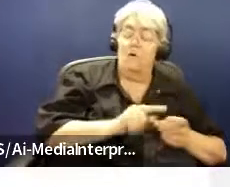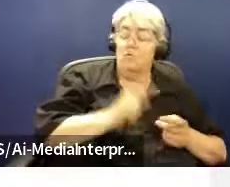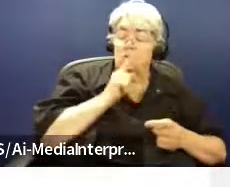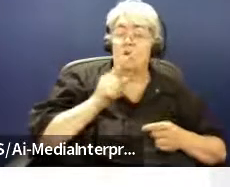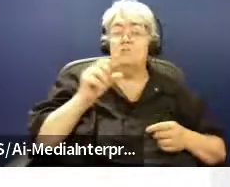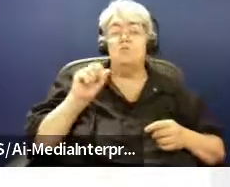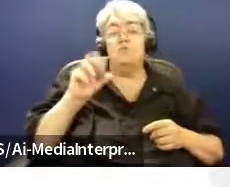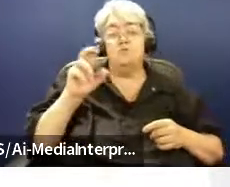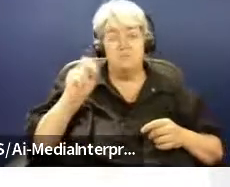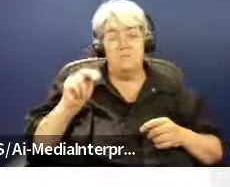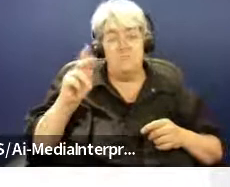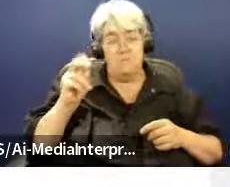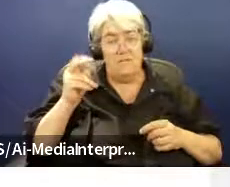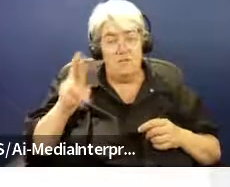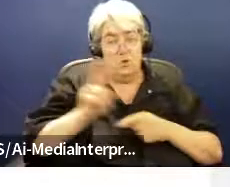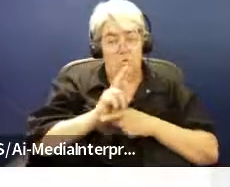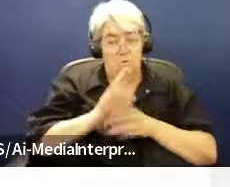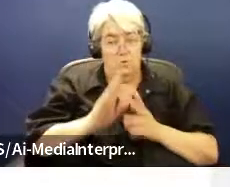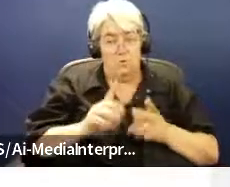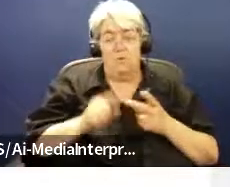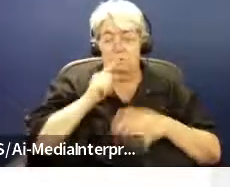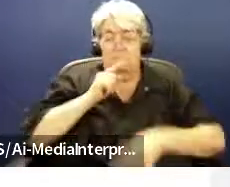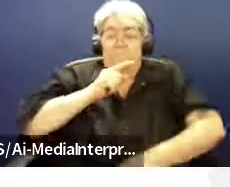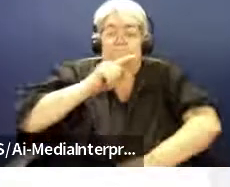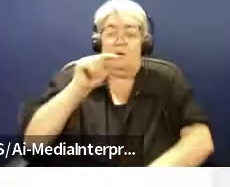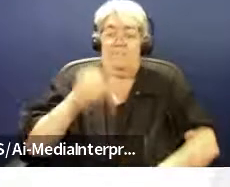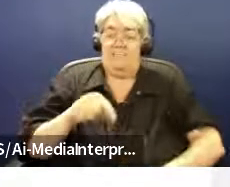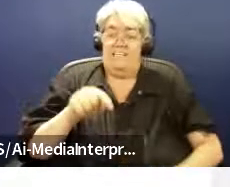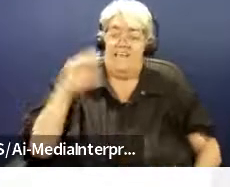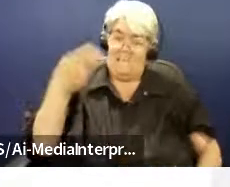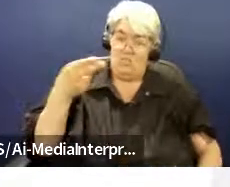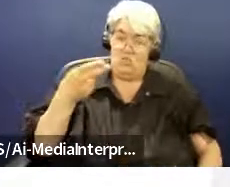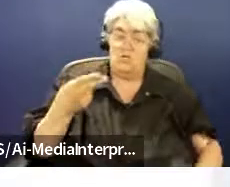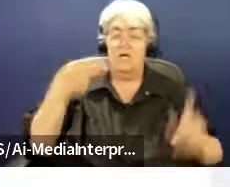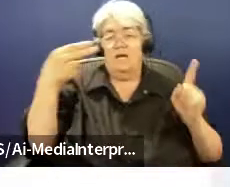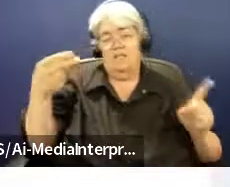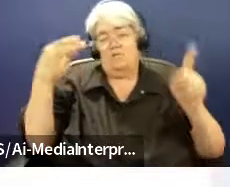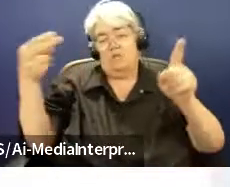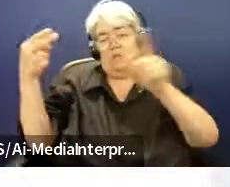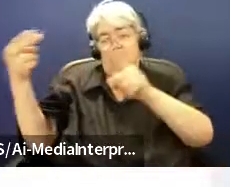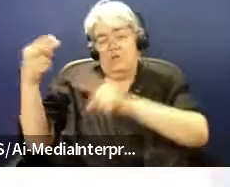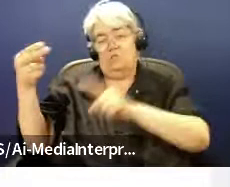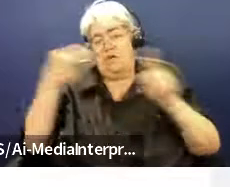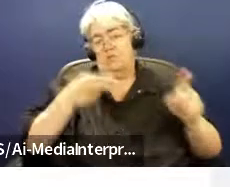convention and that is a heading for and all of the subsequent articles that are part of news and events are